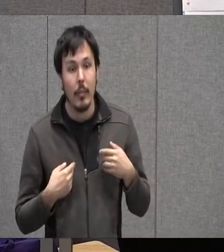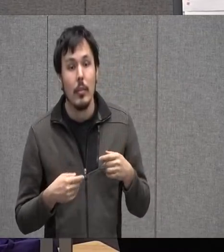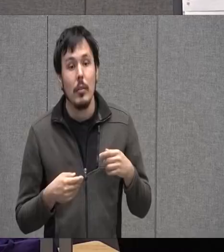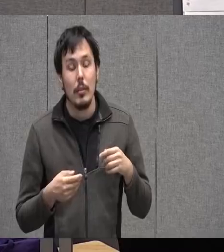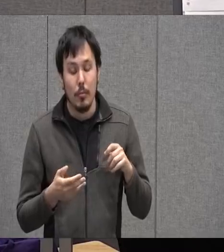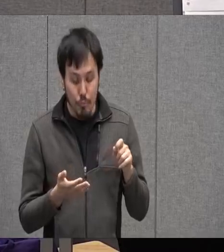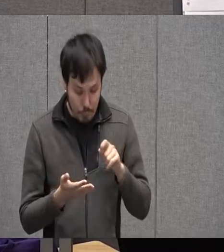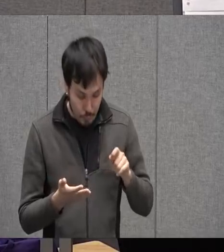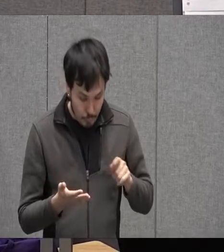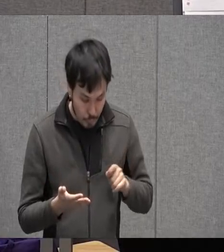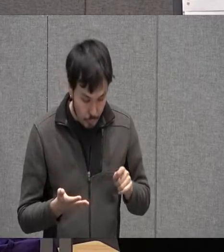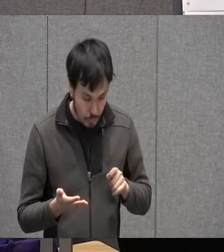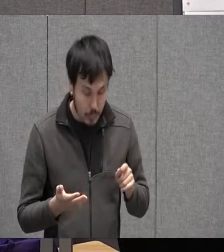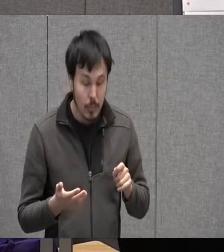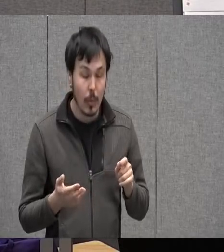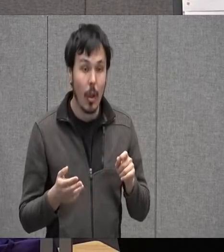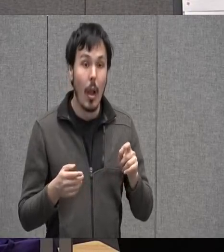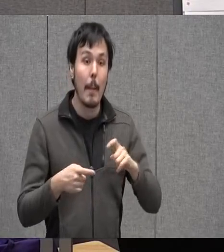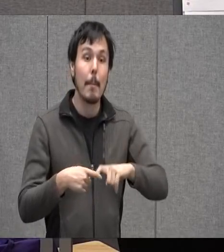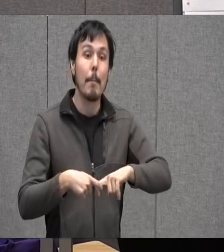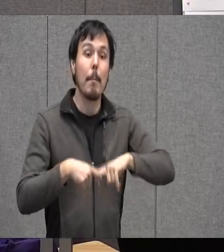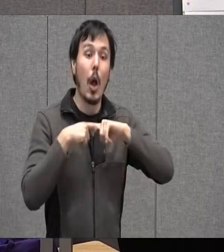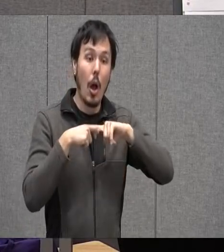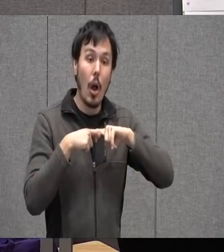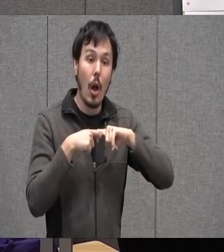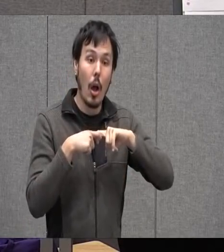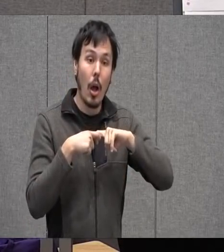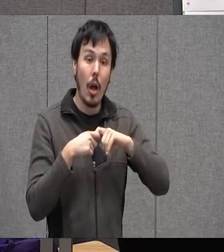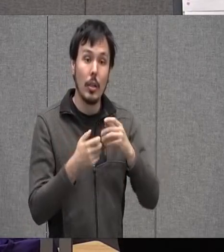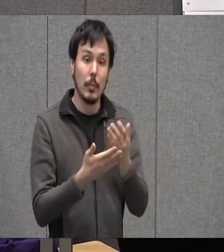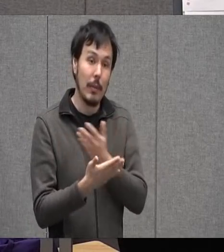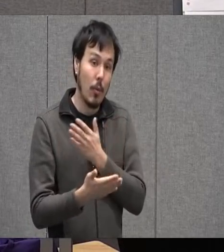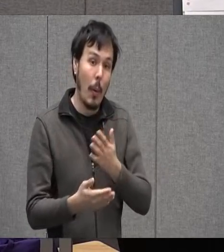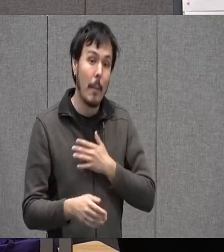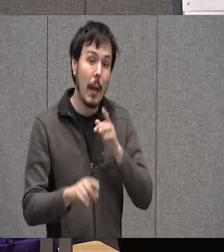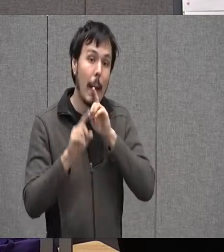see what I call teacher think, teacher talk.